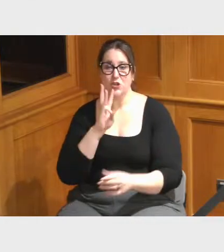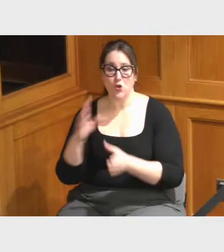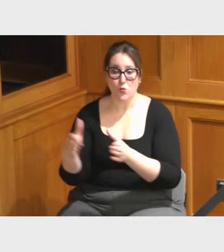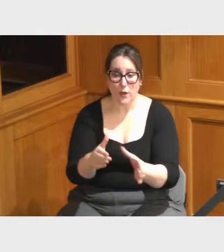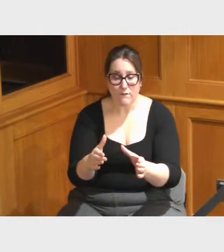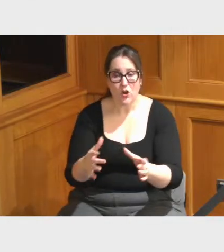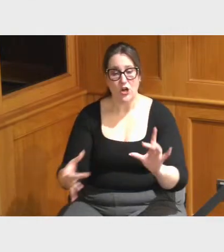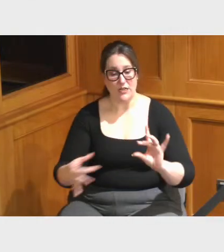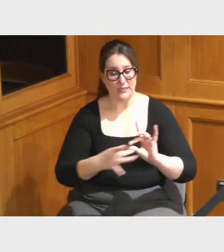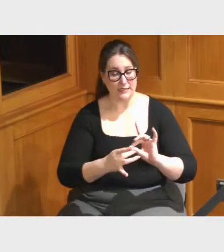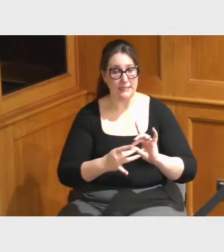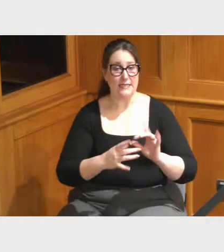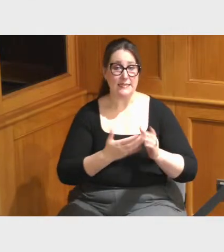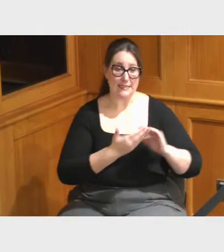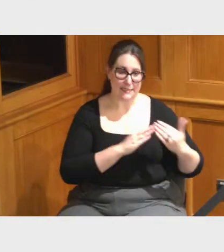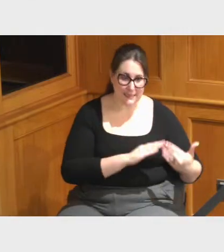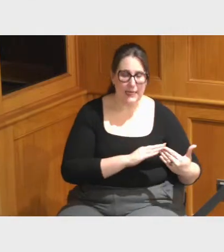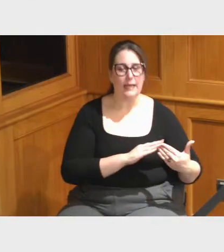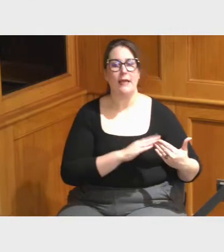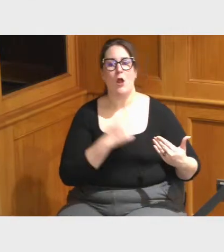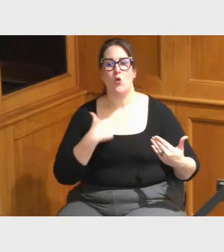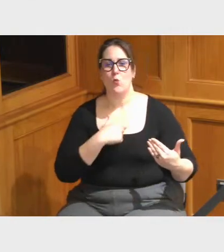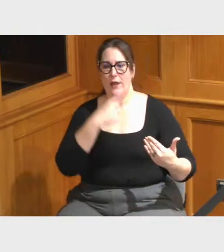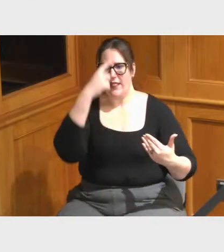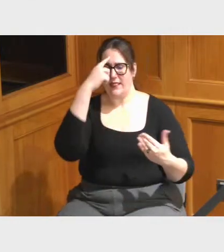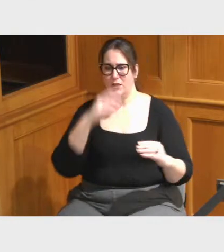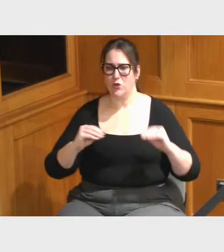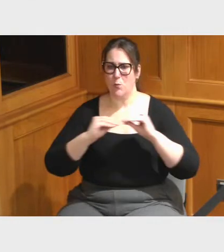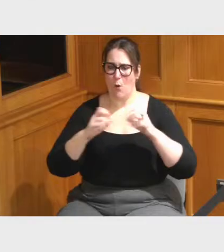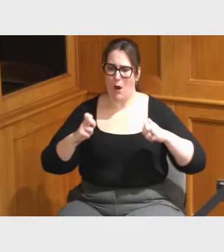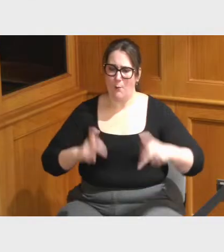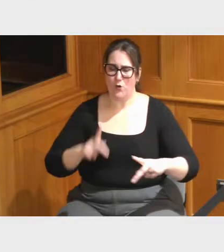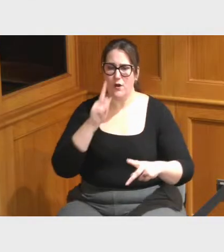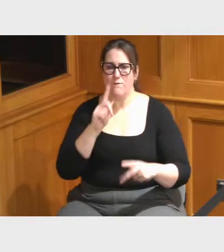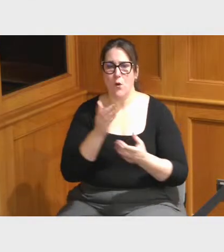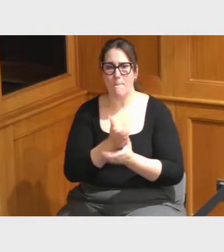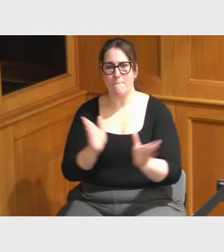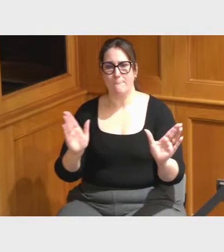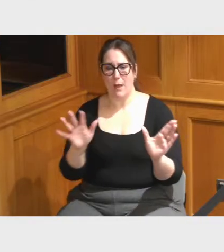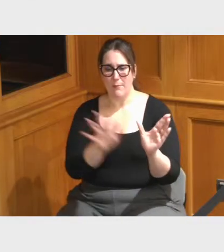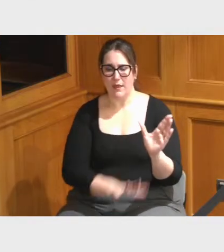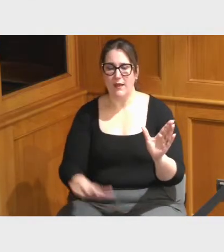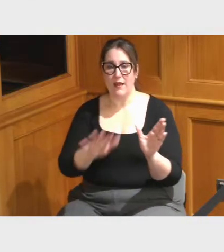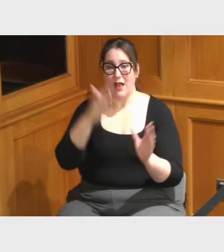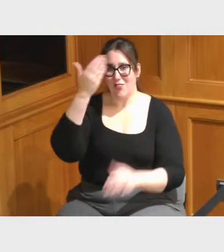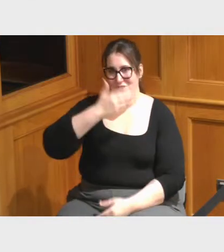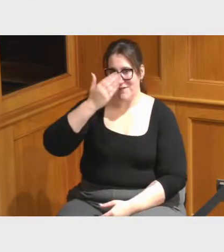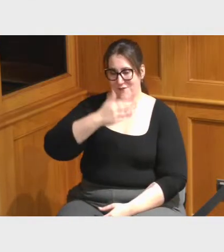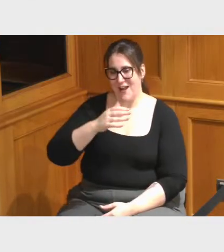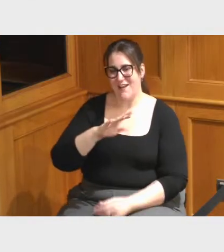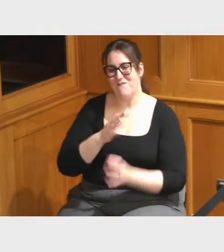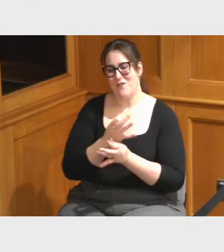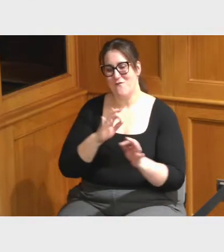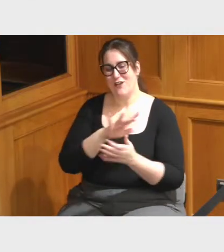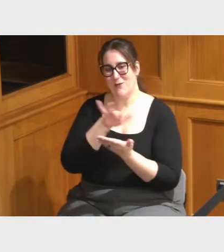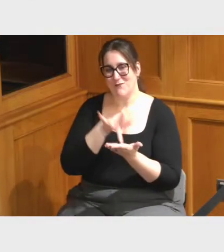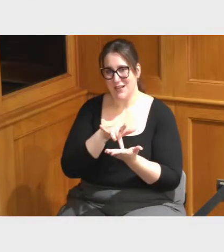has done a great job at that we think there's more opportunity for public space at the front of the freedom center for instance and a couple other ideas we'll share with you in the concept